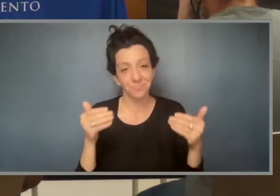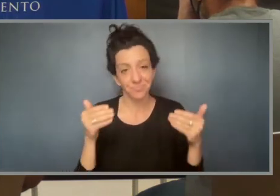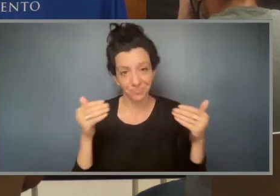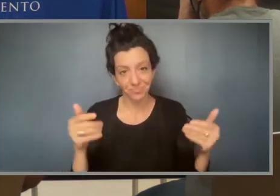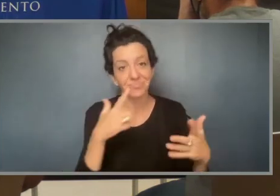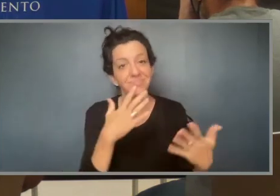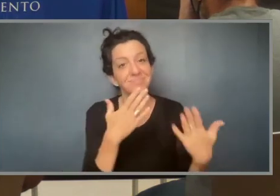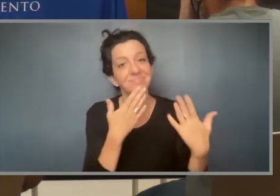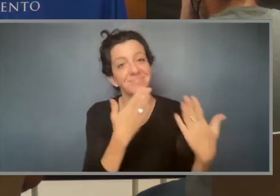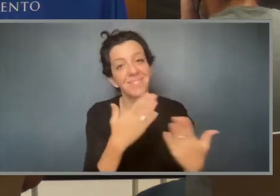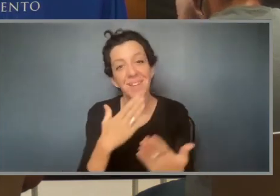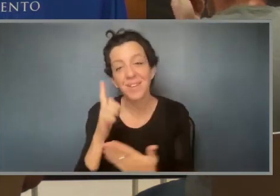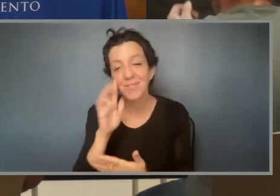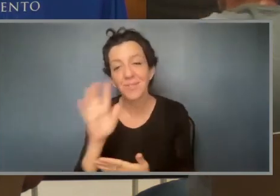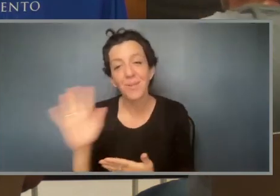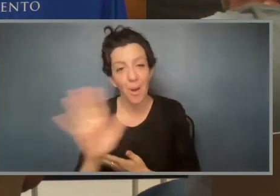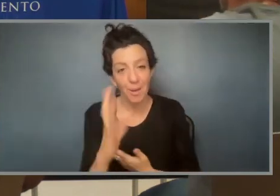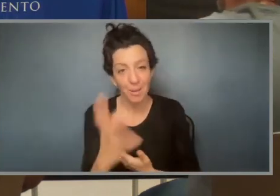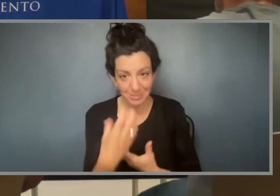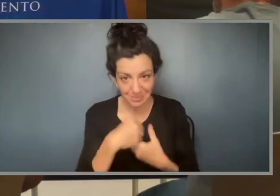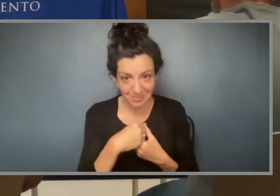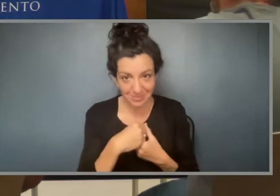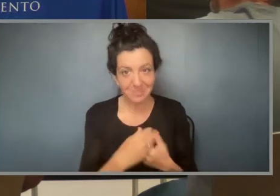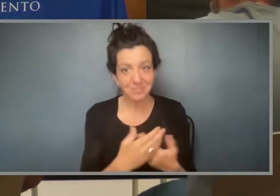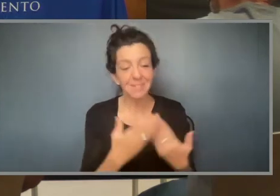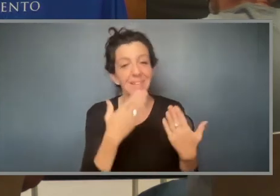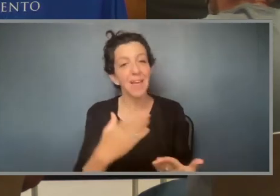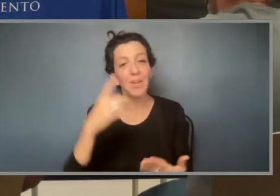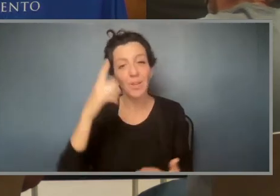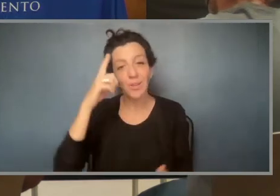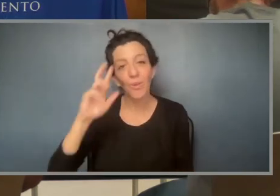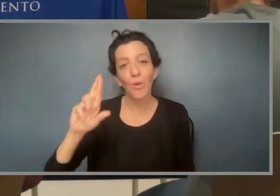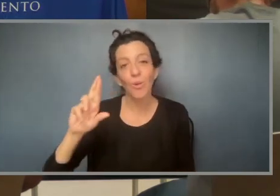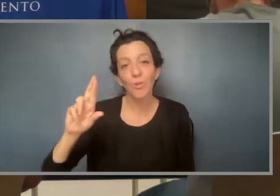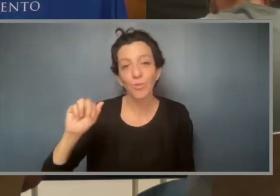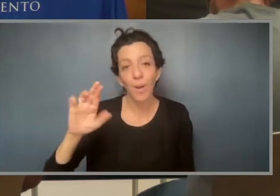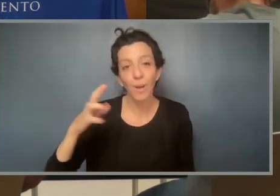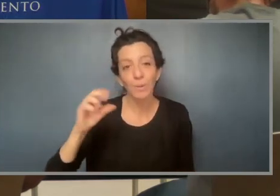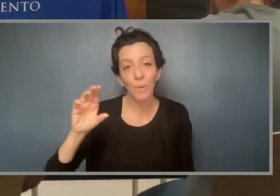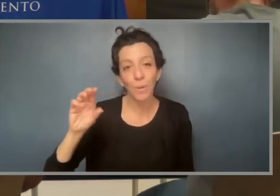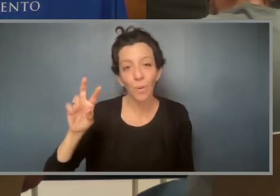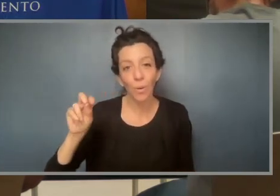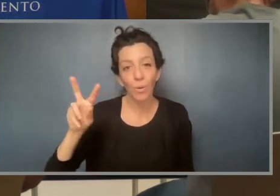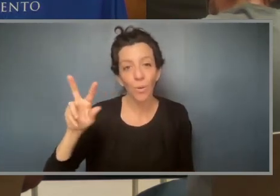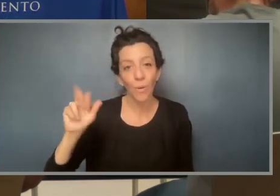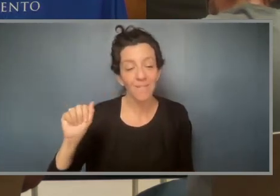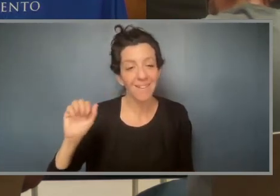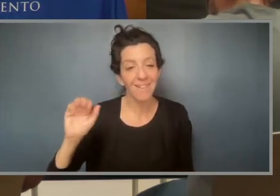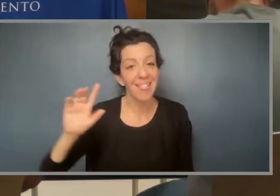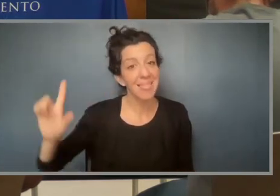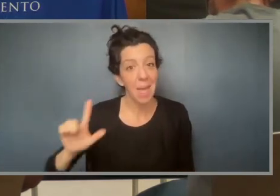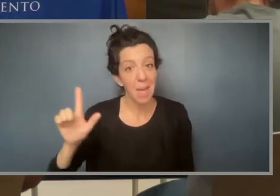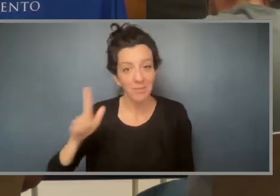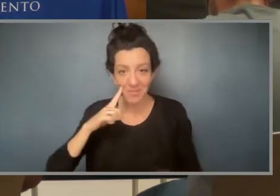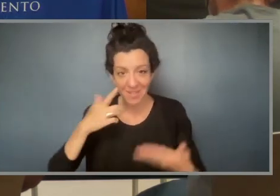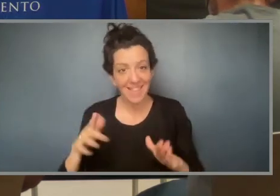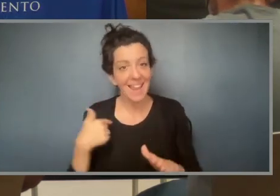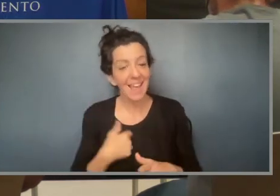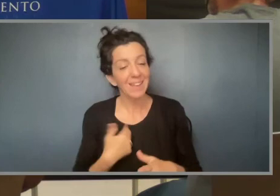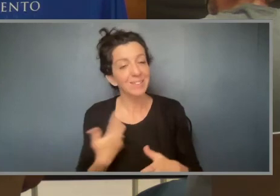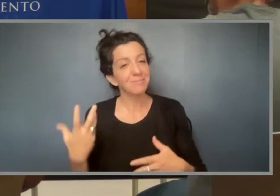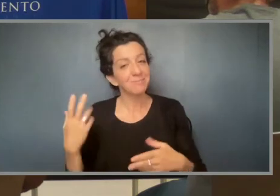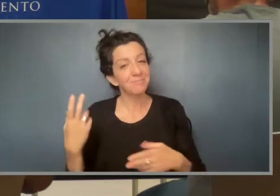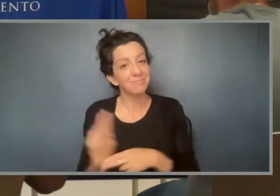Studio: So if that if there are no other questions, we can go ahead and say thank you all for your participation, thank you to